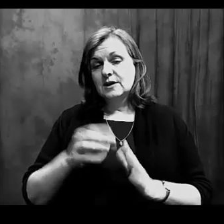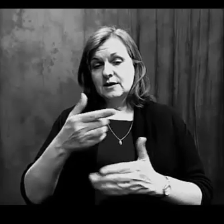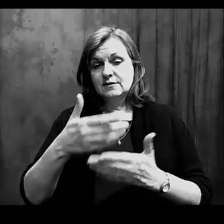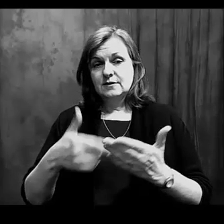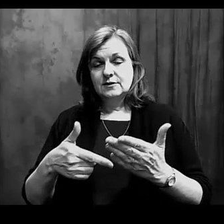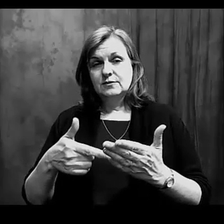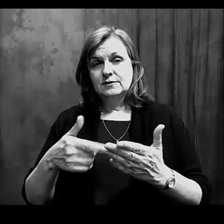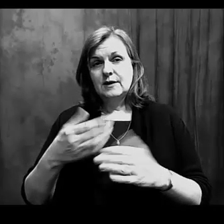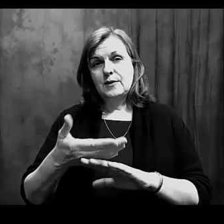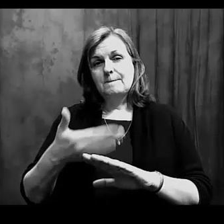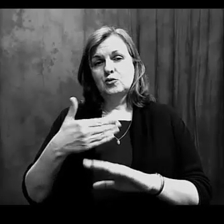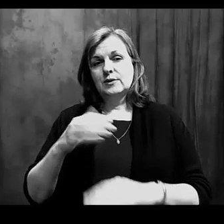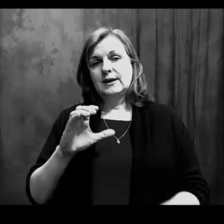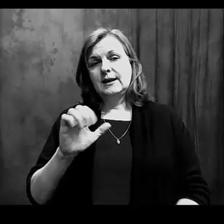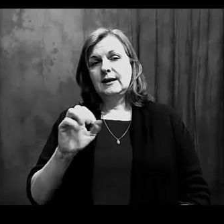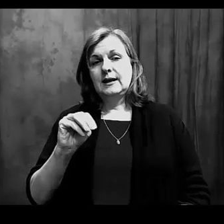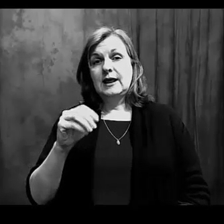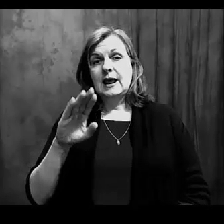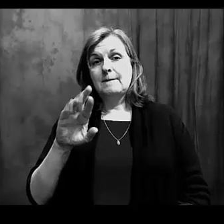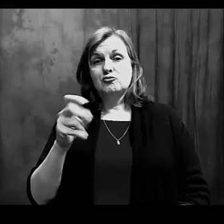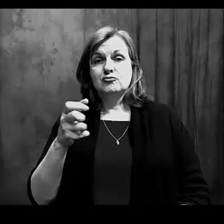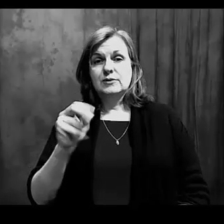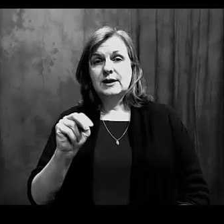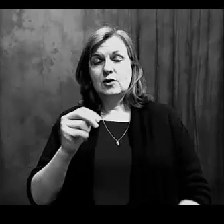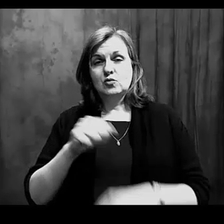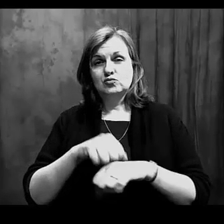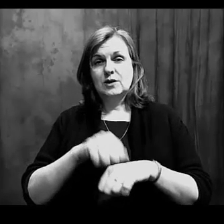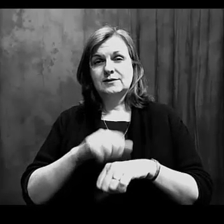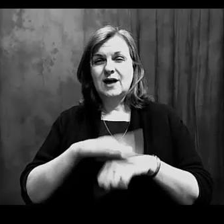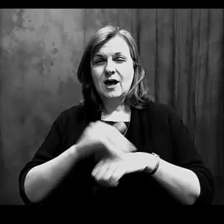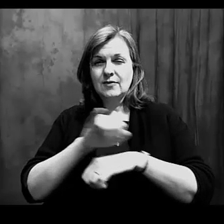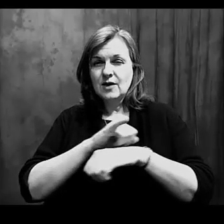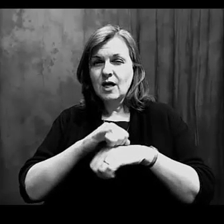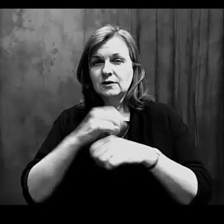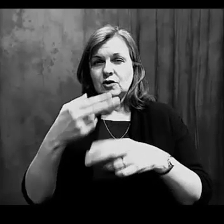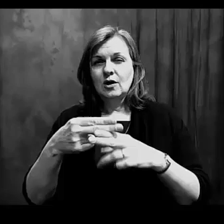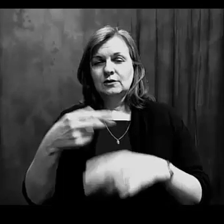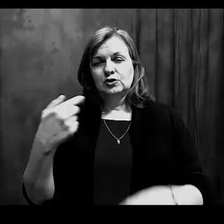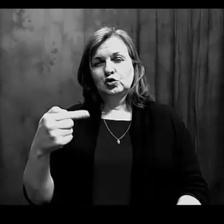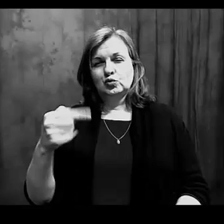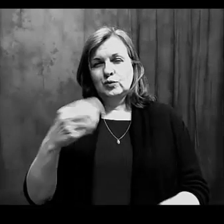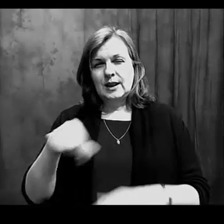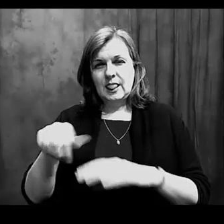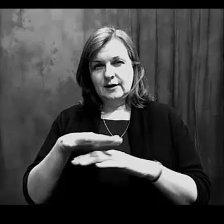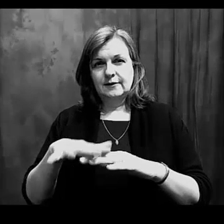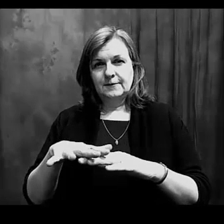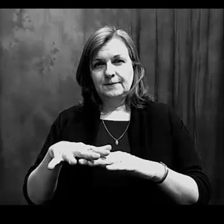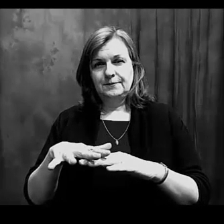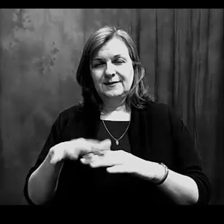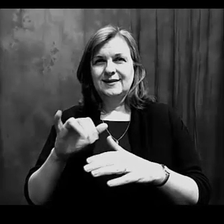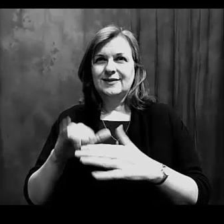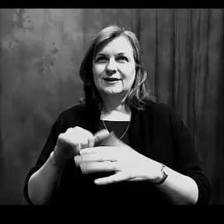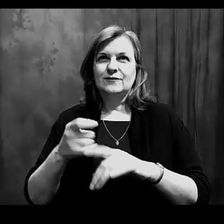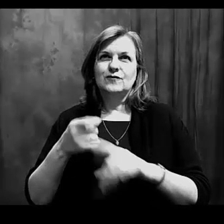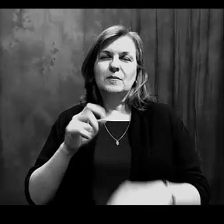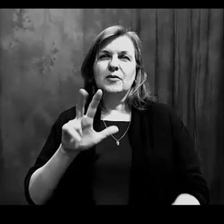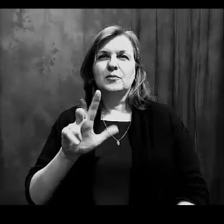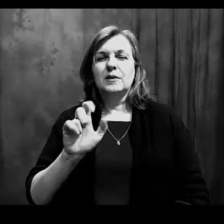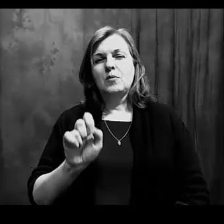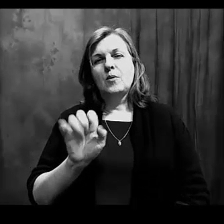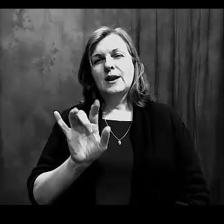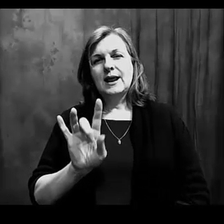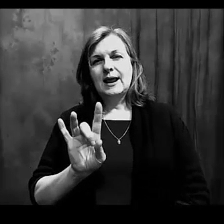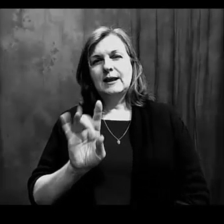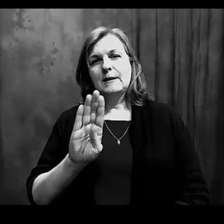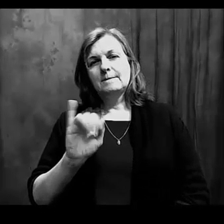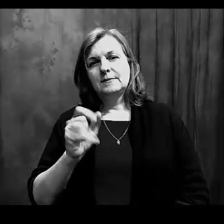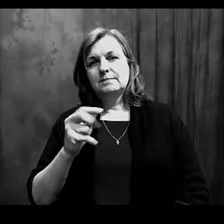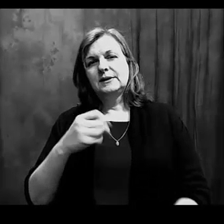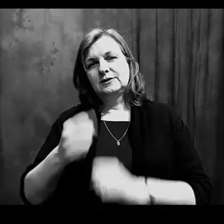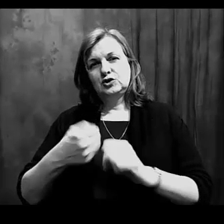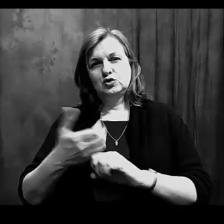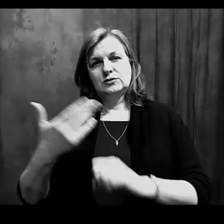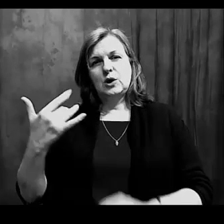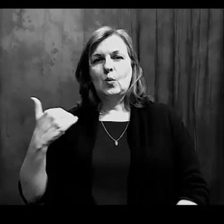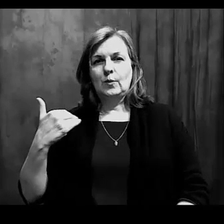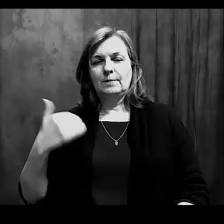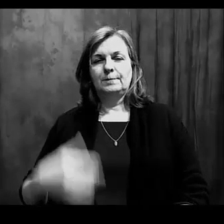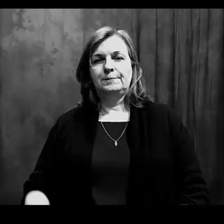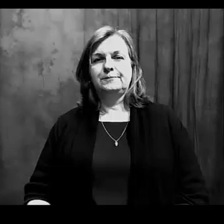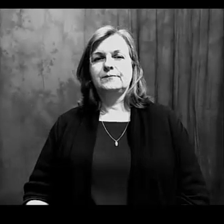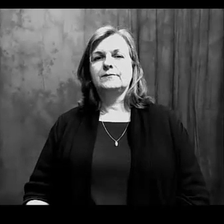are actually some of the precambrian rocks on the island of Greenland and date about 3.8 billion years ago